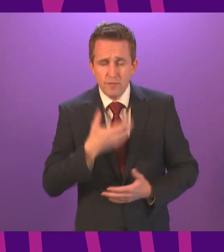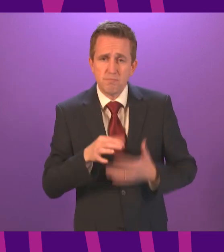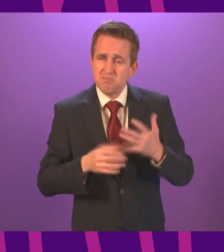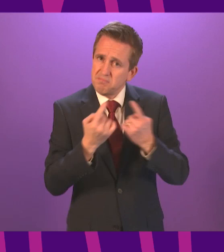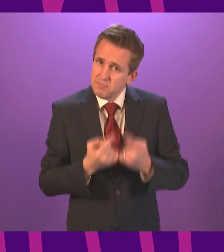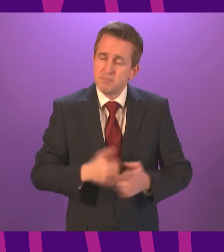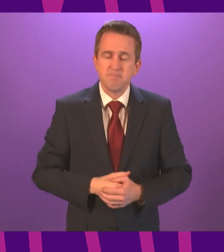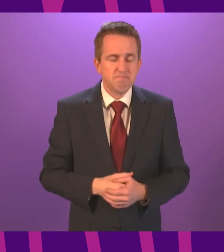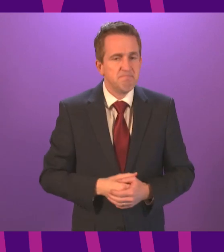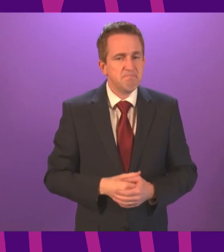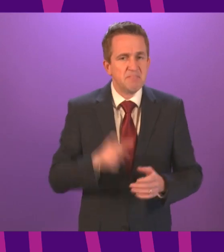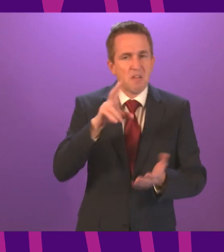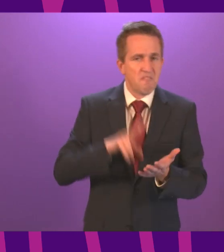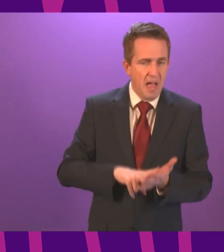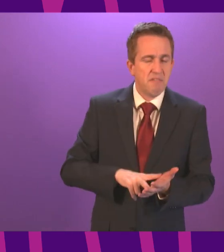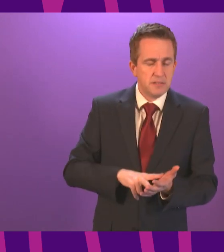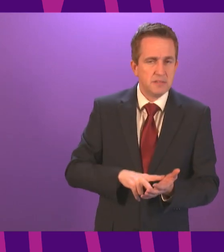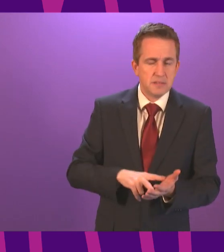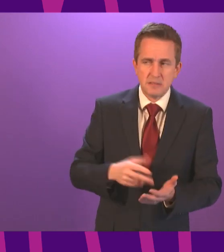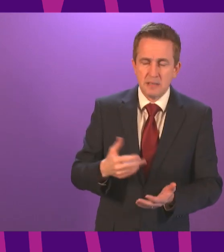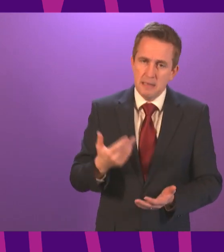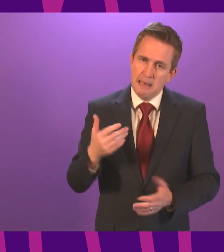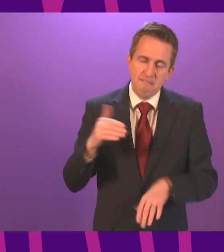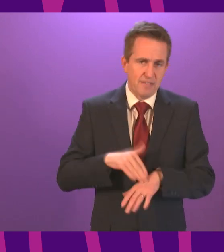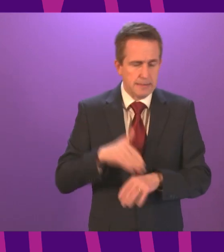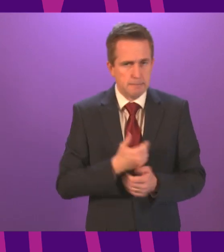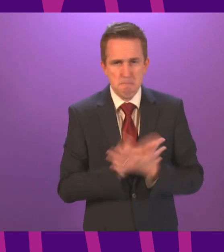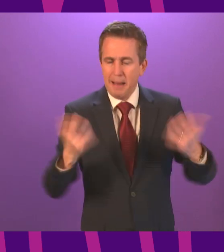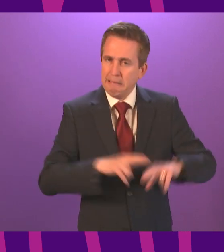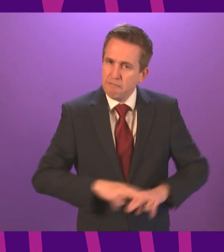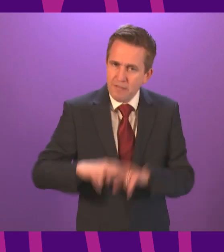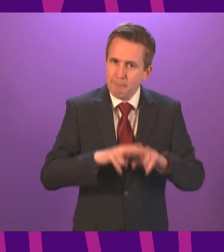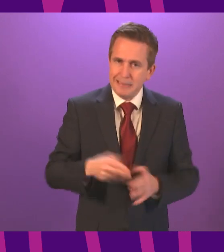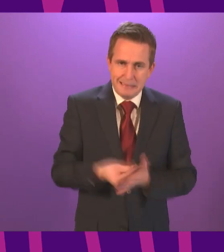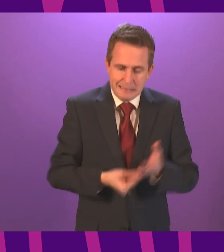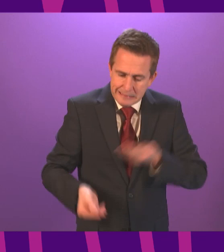impact on families, and to help mitigate that the Scottish Government has already provided